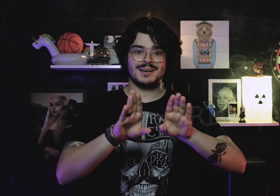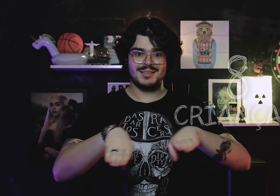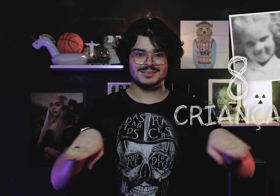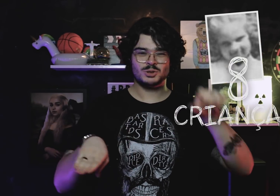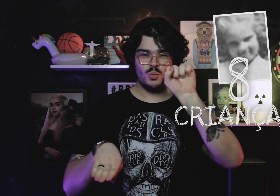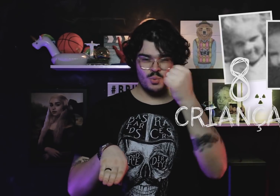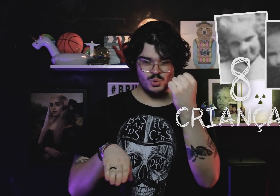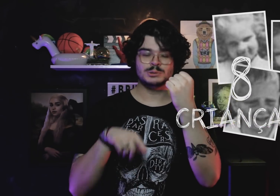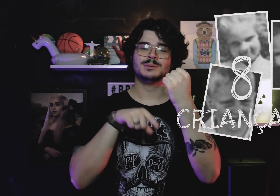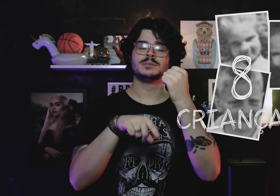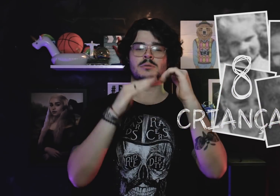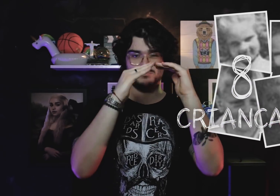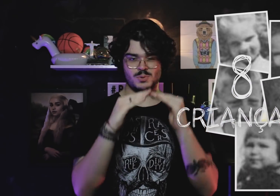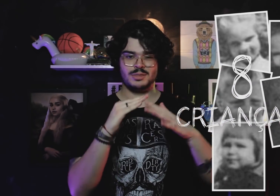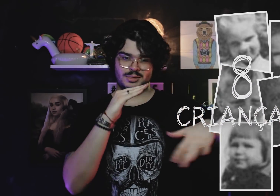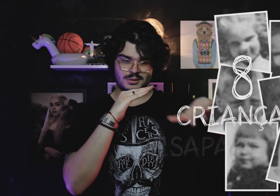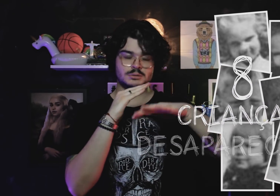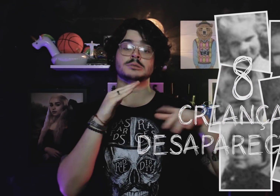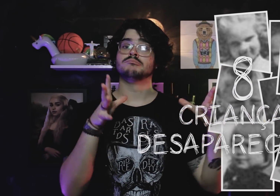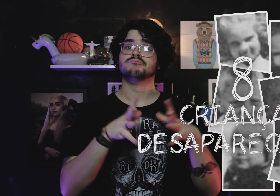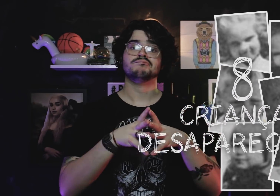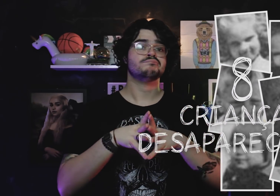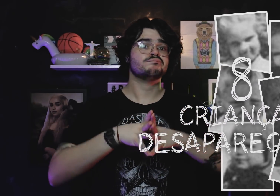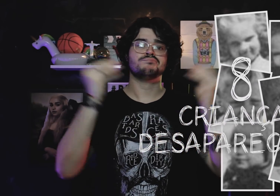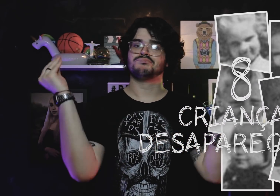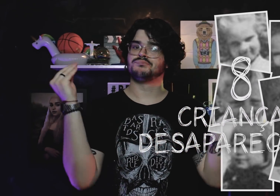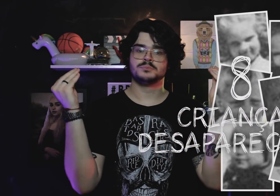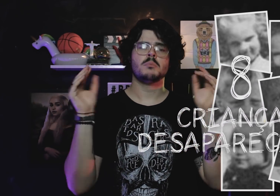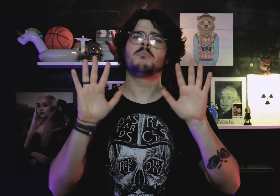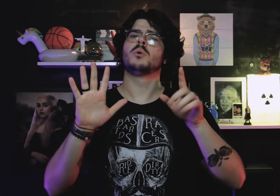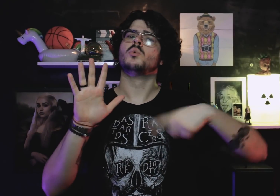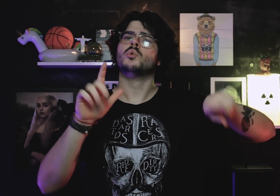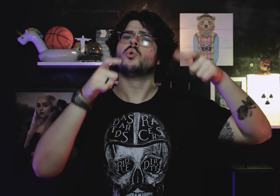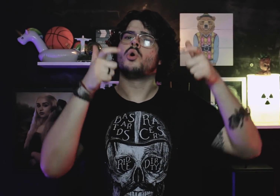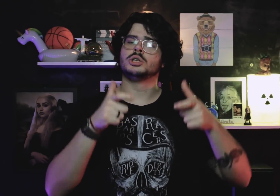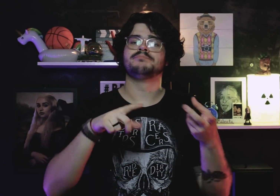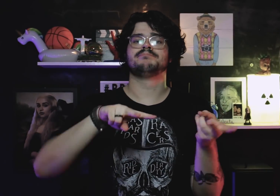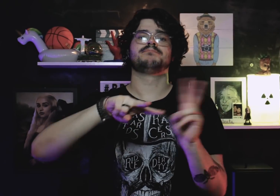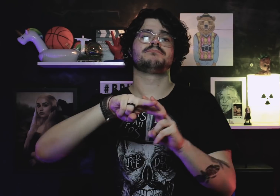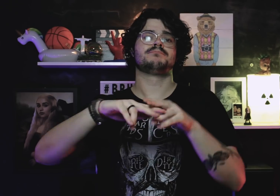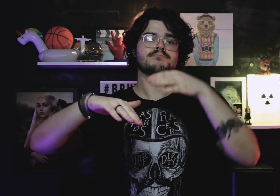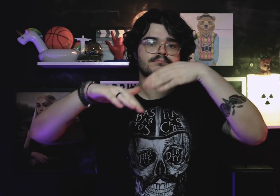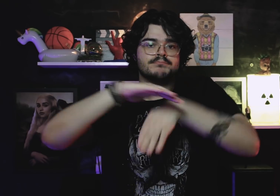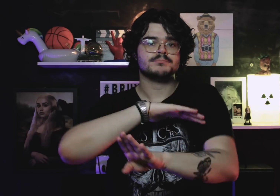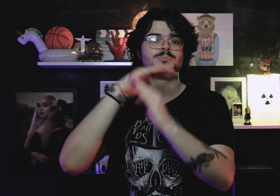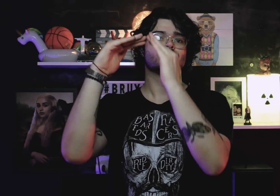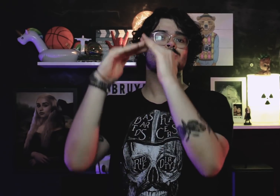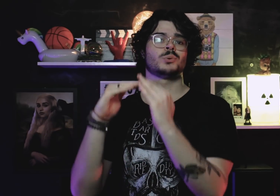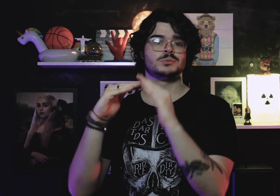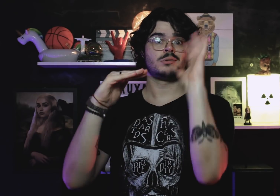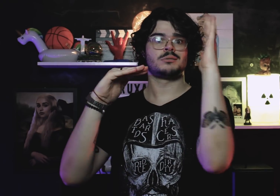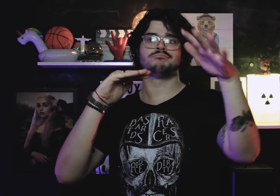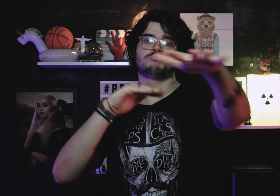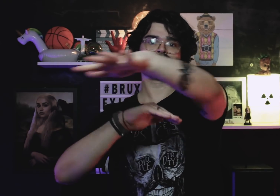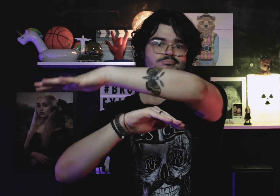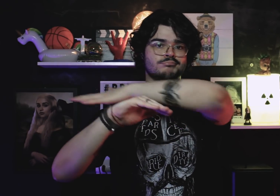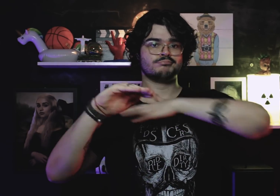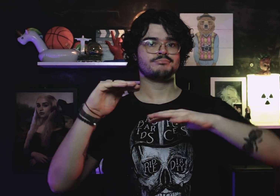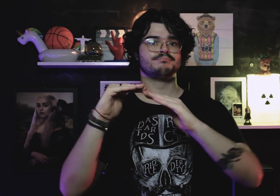eight children from Burkittsville disappeared, were arrested in the basement of a house in the middle of the forest.